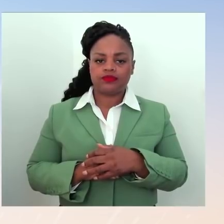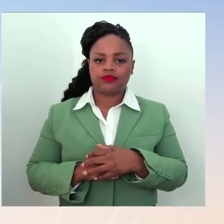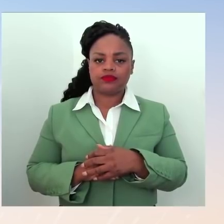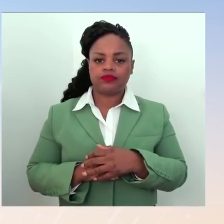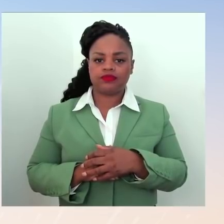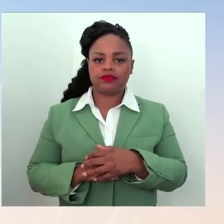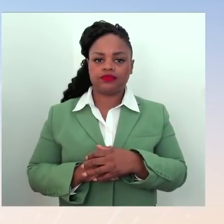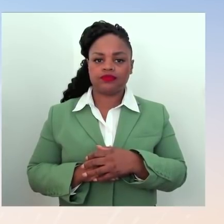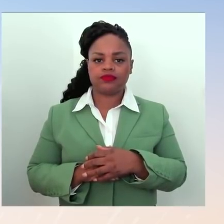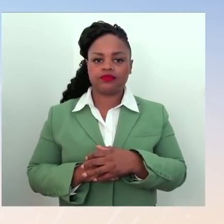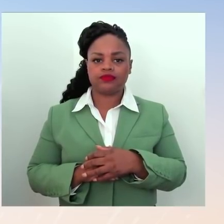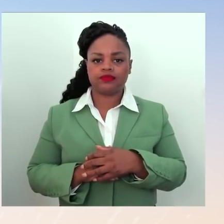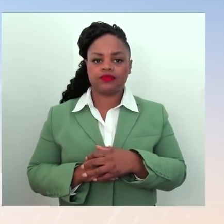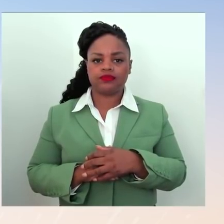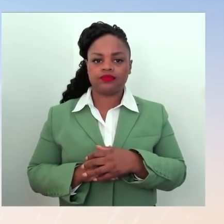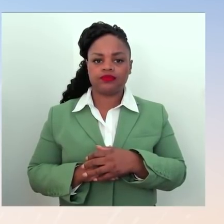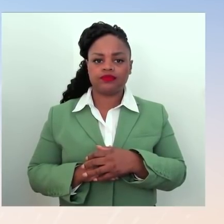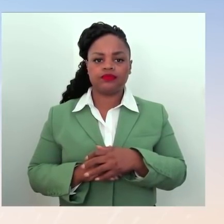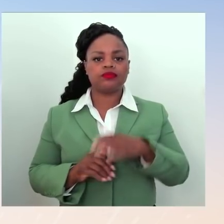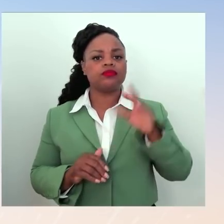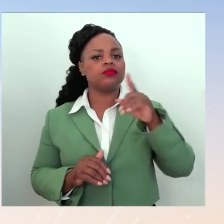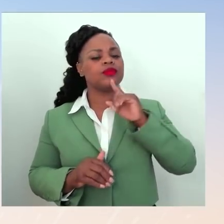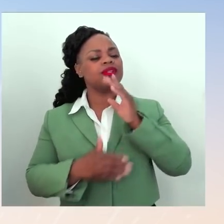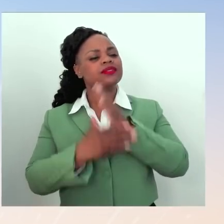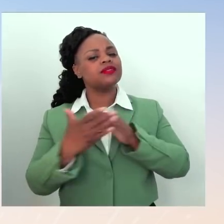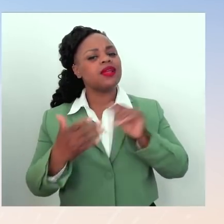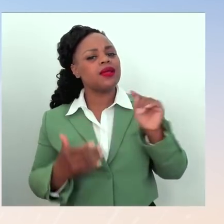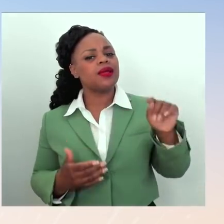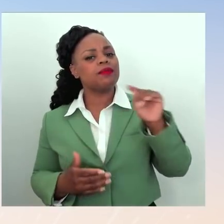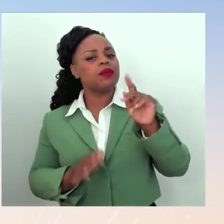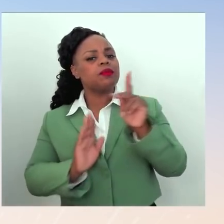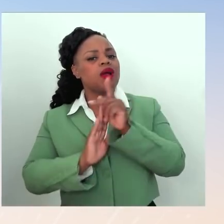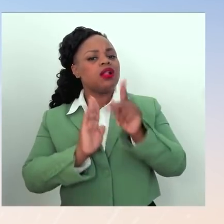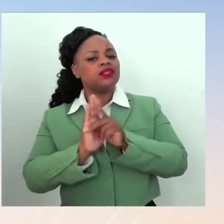Ms. Psaki: Absolutely not. Let me just note that we know the science,